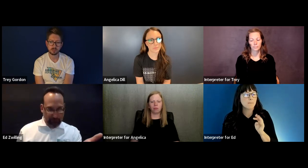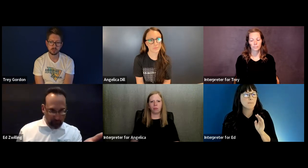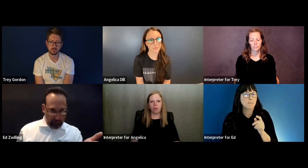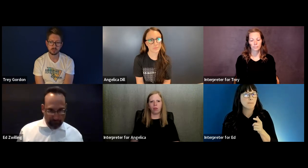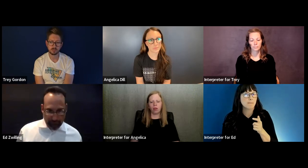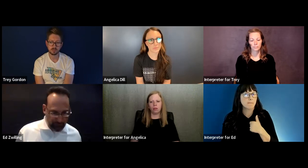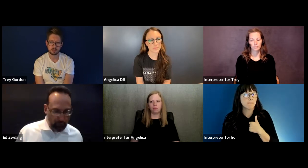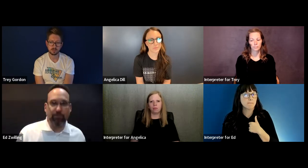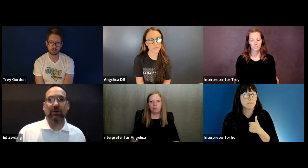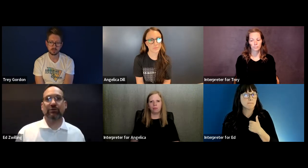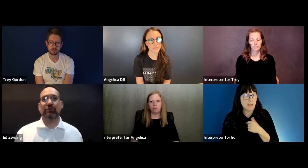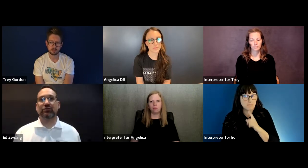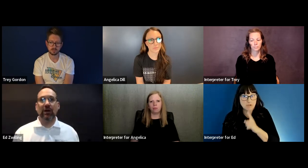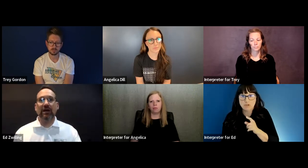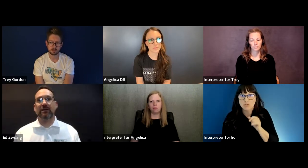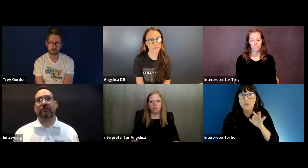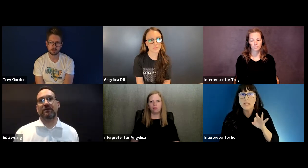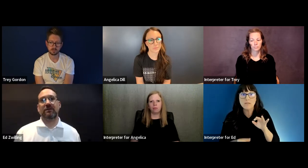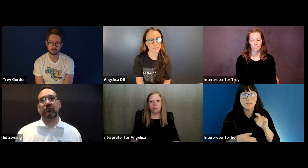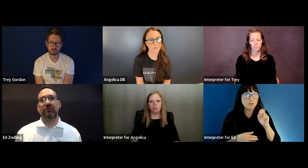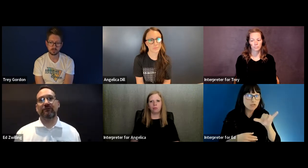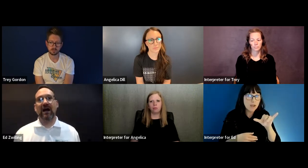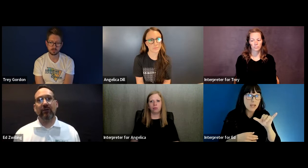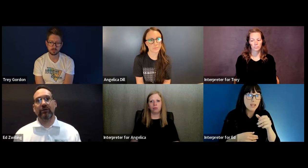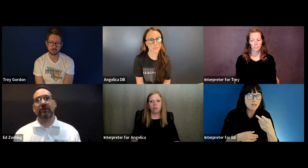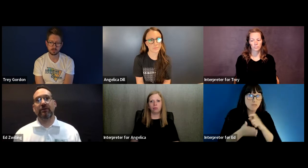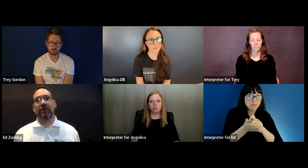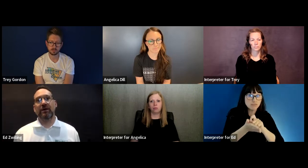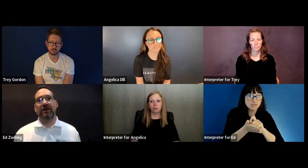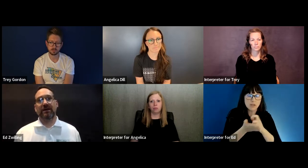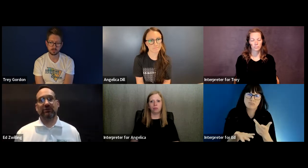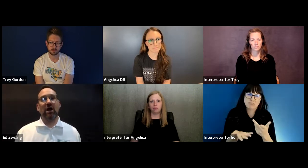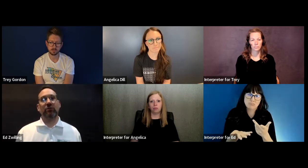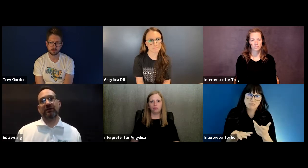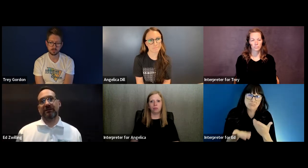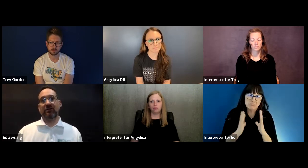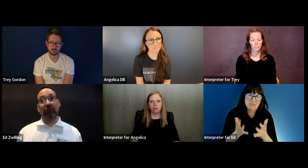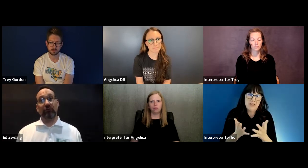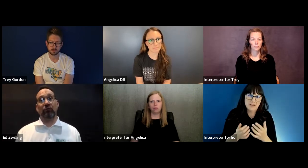we were swapping notes with trey that he would be fine with it but he's probably less comfortable